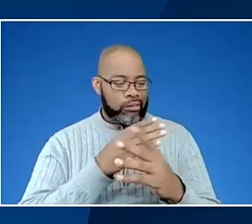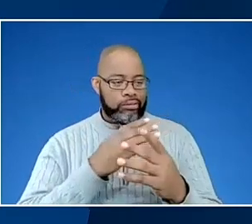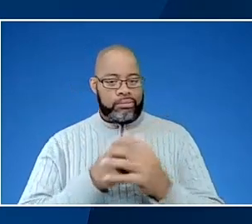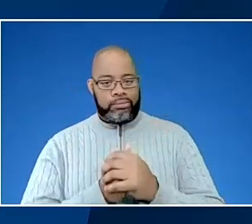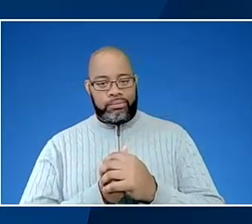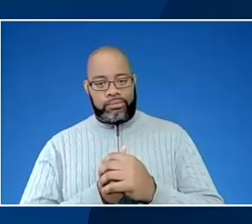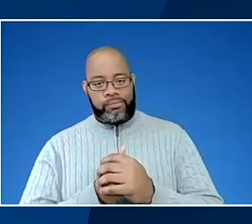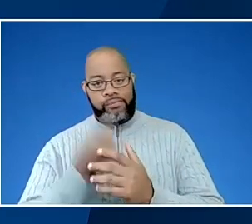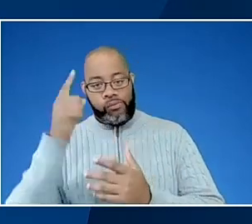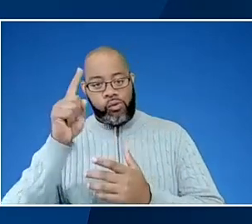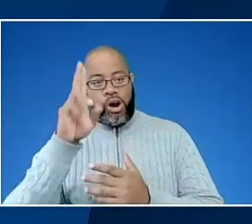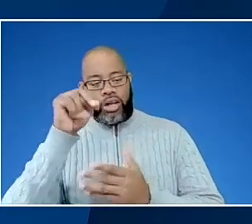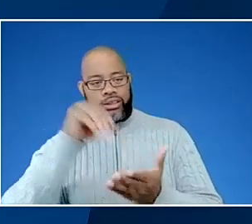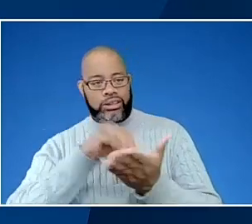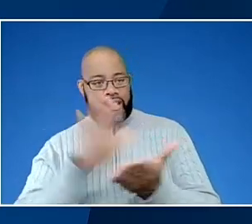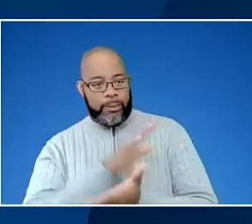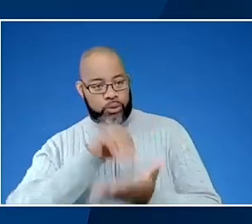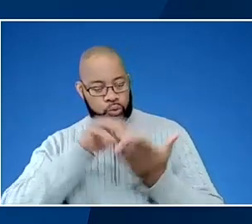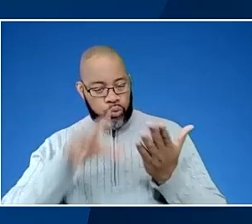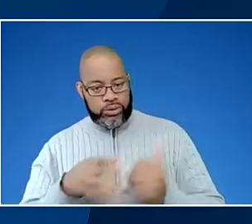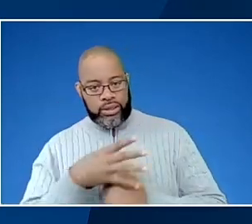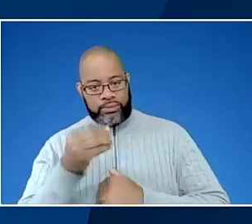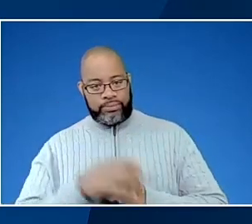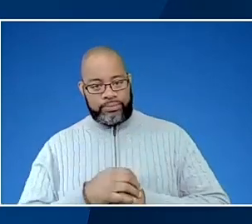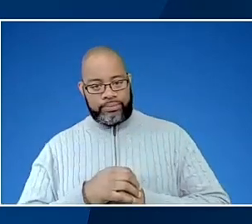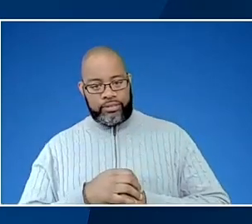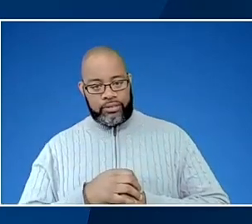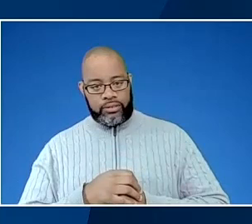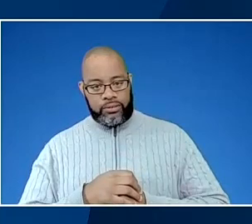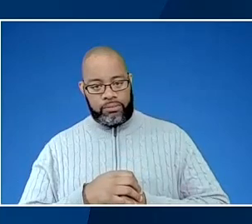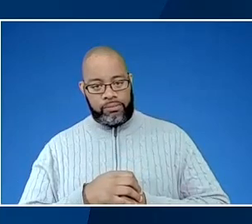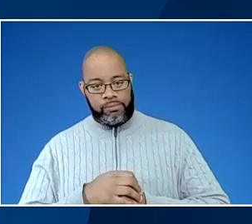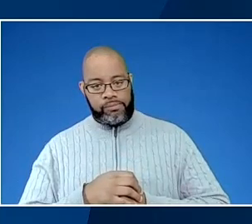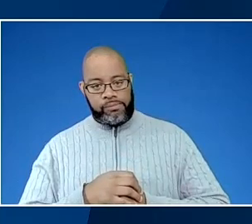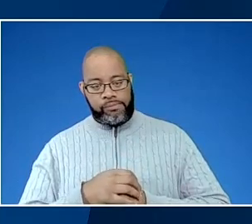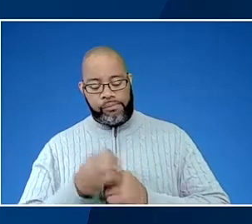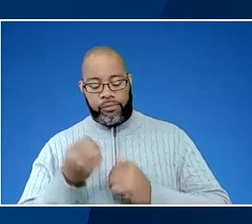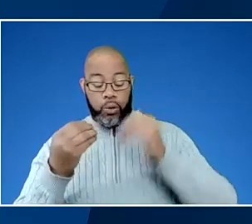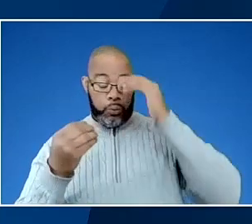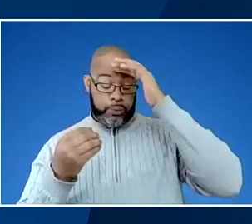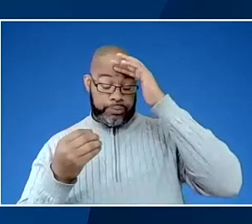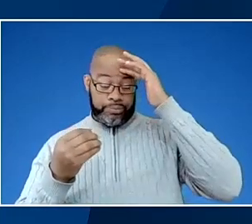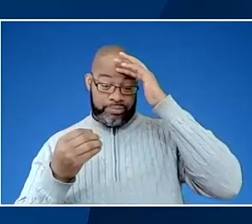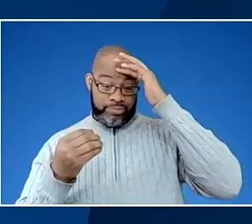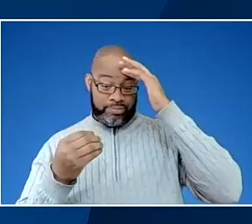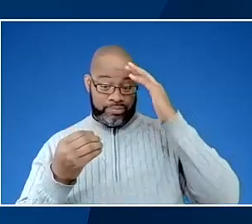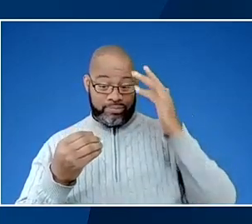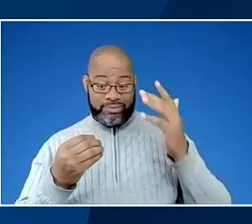undocumented students and so not as supportive typically.